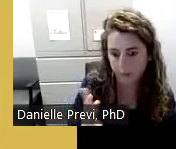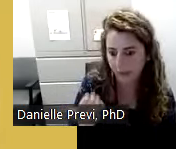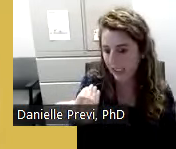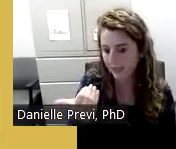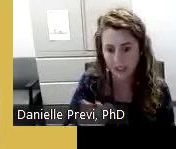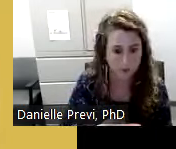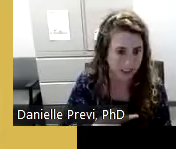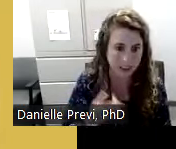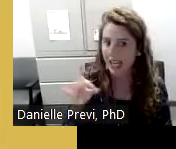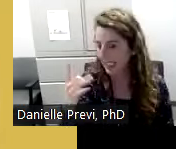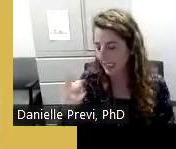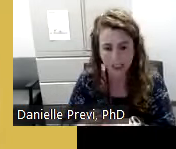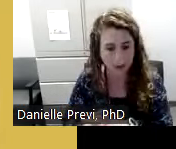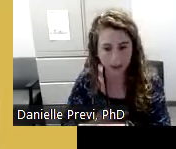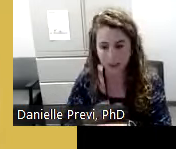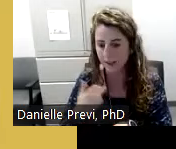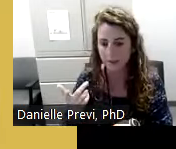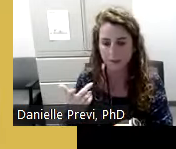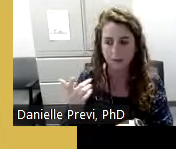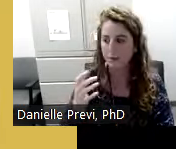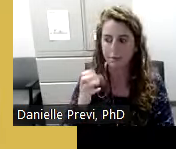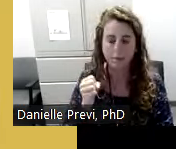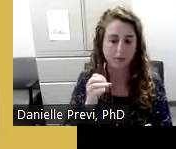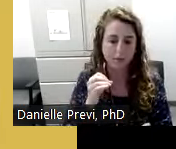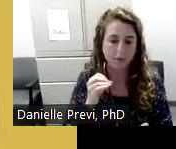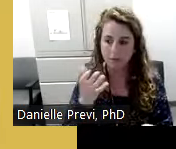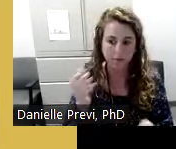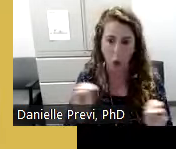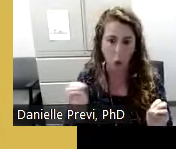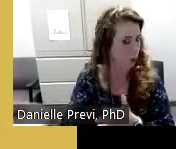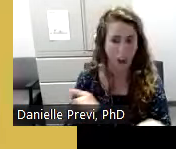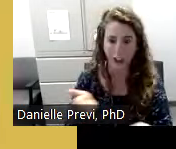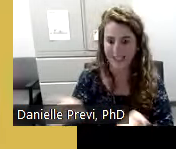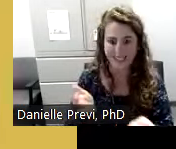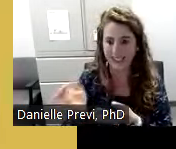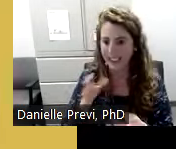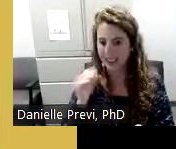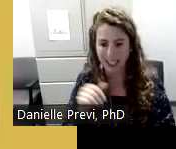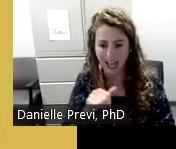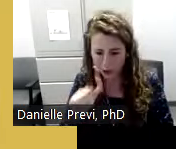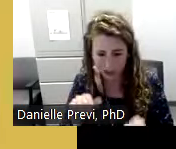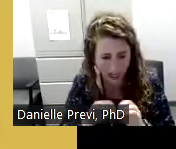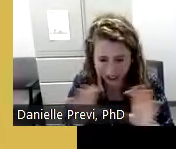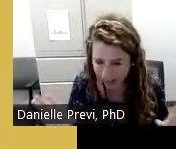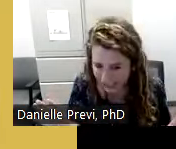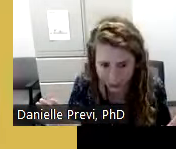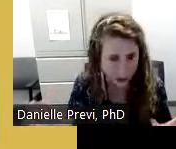Sometimes I see patients who are maybe 15-18 months who are not receiving any services